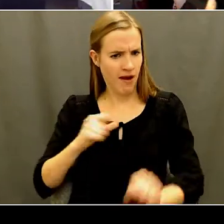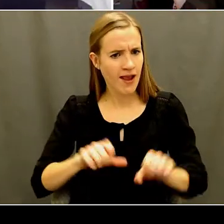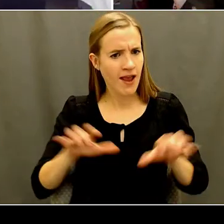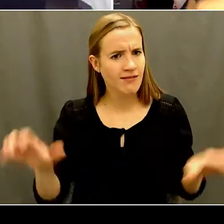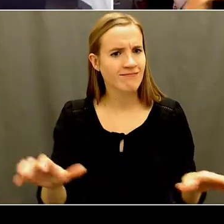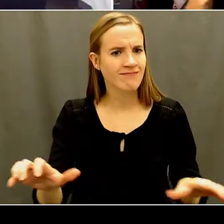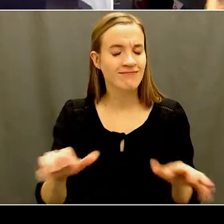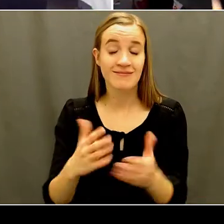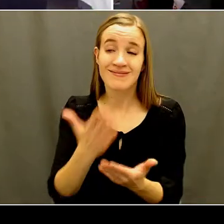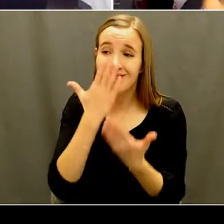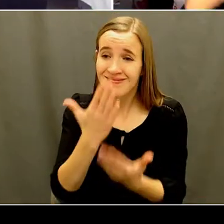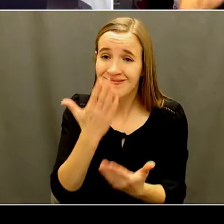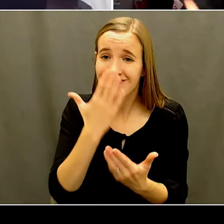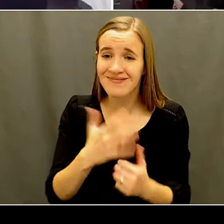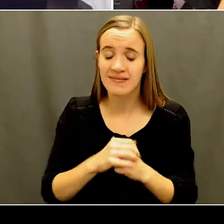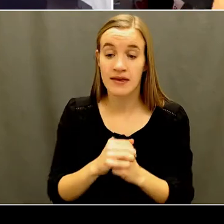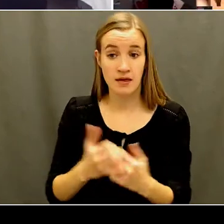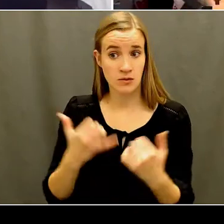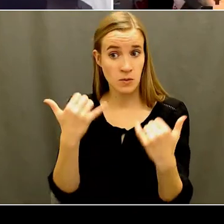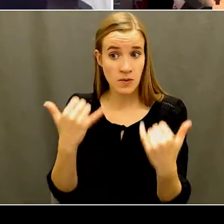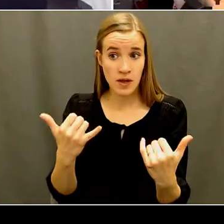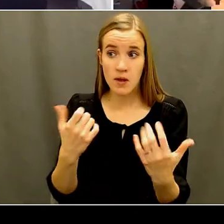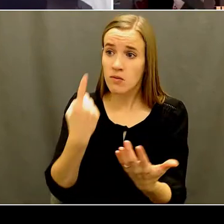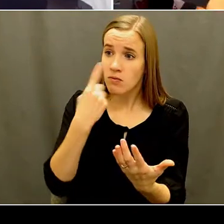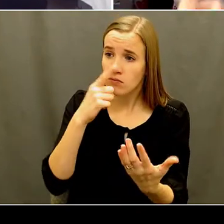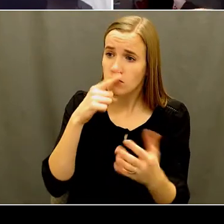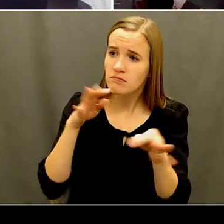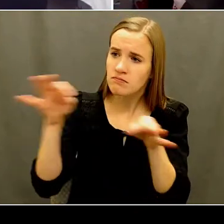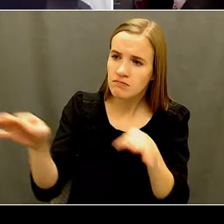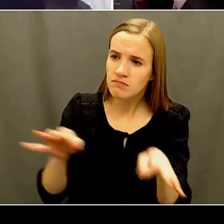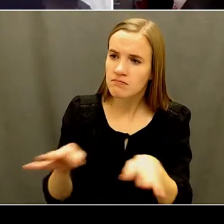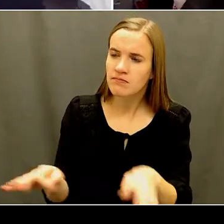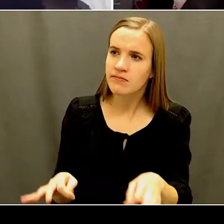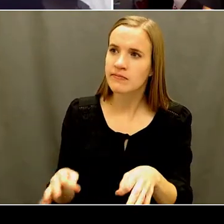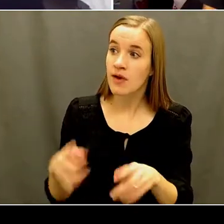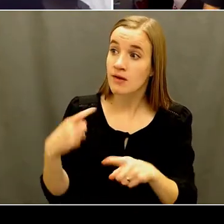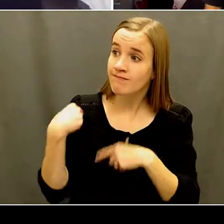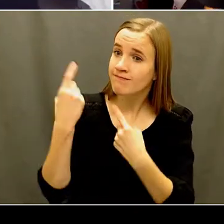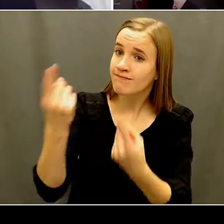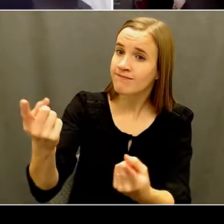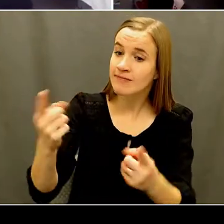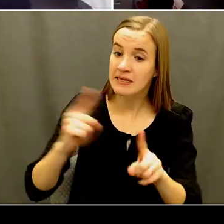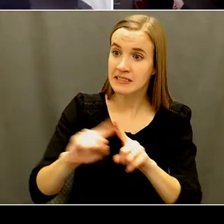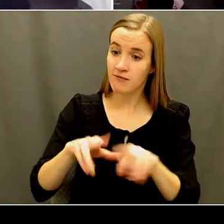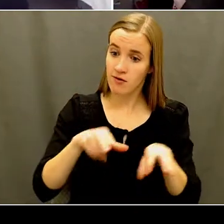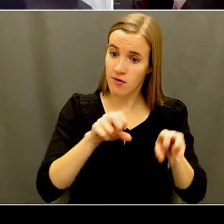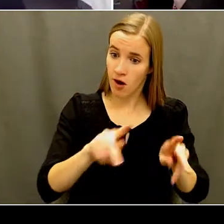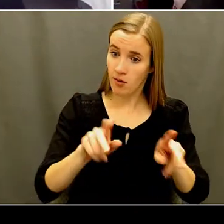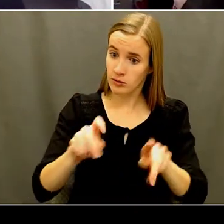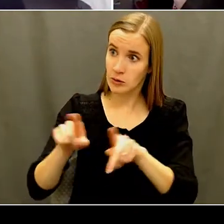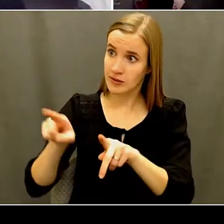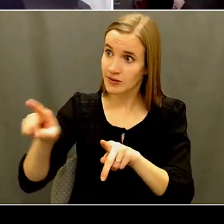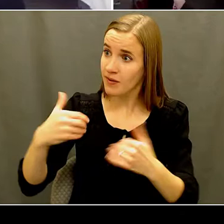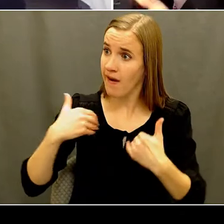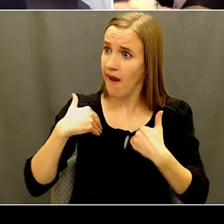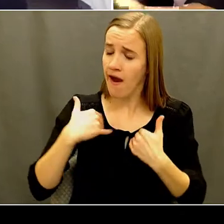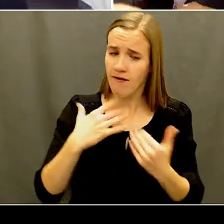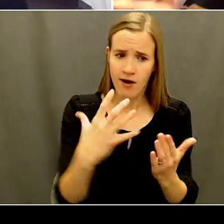like the snowball effect of opportunities that happened for you to be where you're at today. And if we want to talk about your experience at the